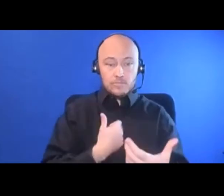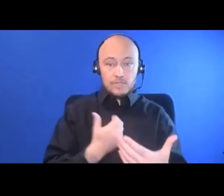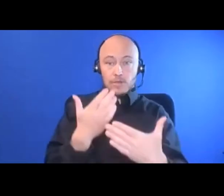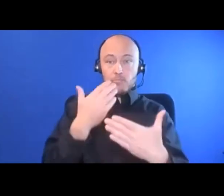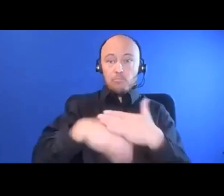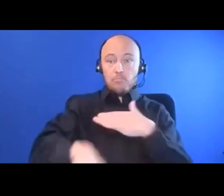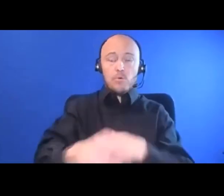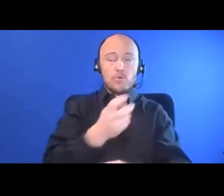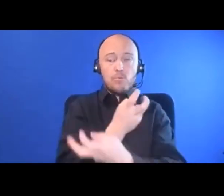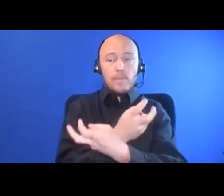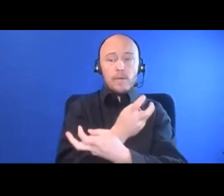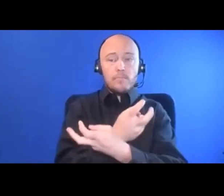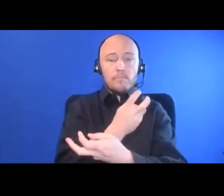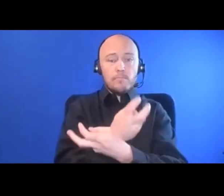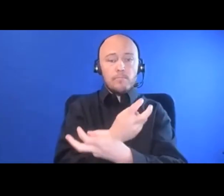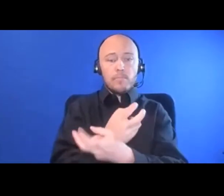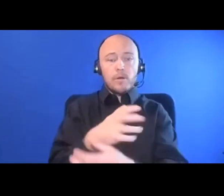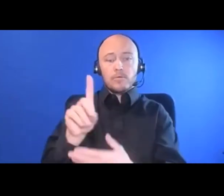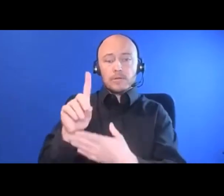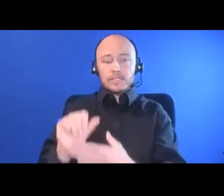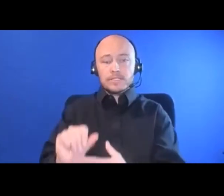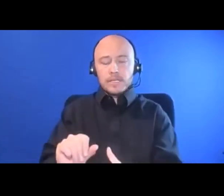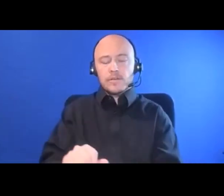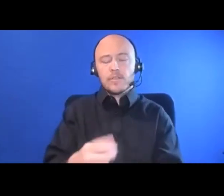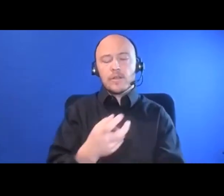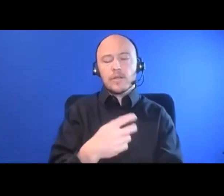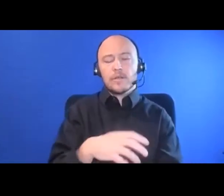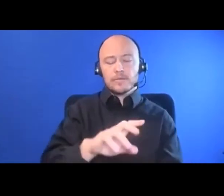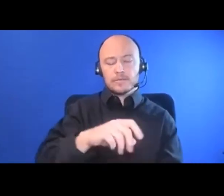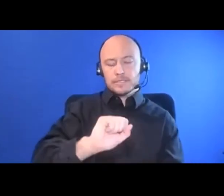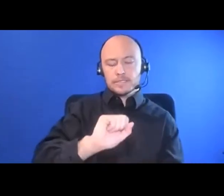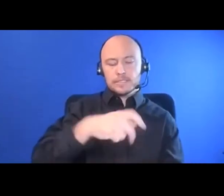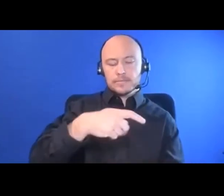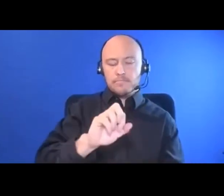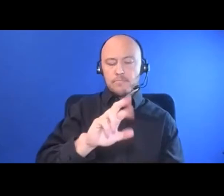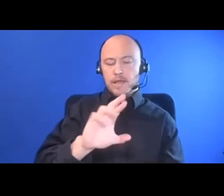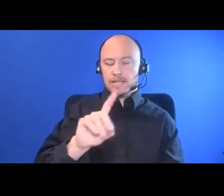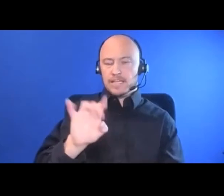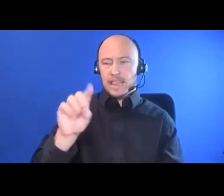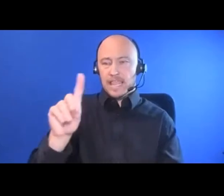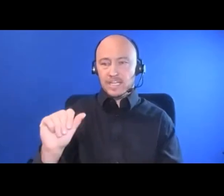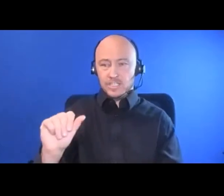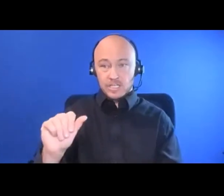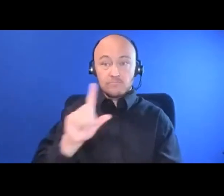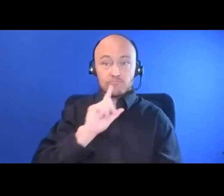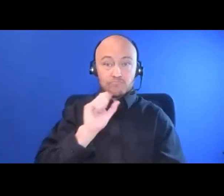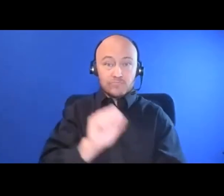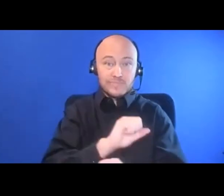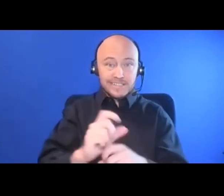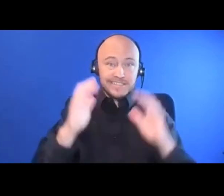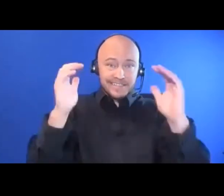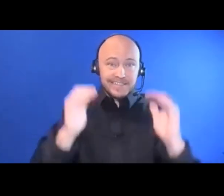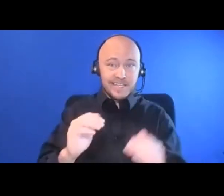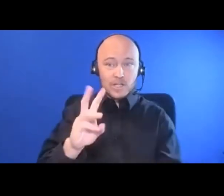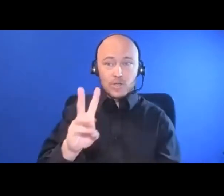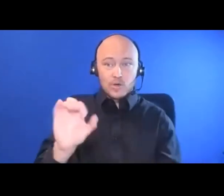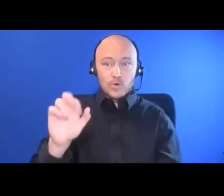called Spondyloepiphyseal dysplasia and it's actually a rare form of dwarfism that affects the joints, can cause scoliosis,